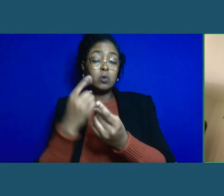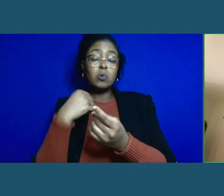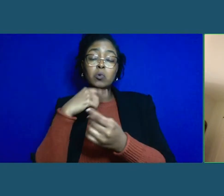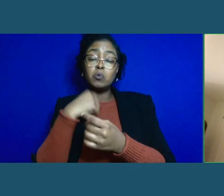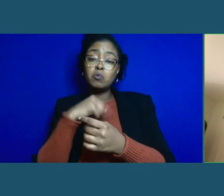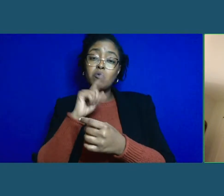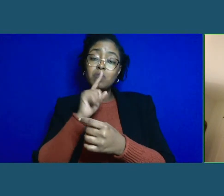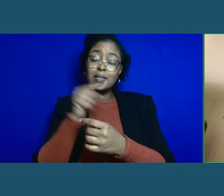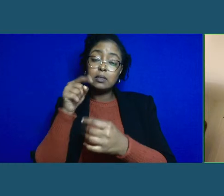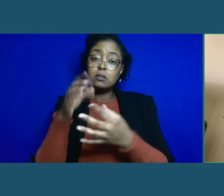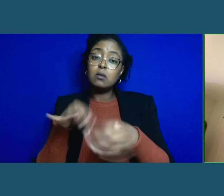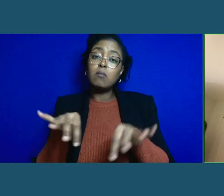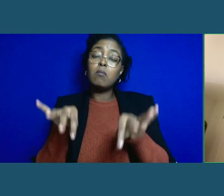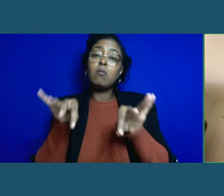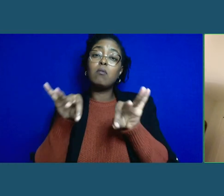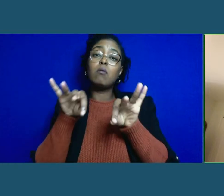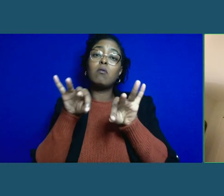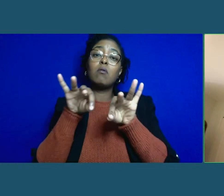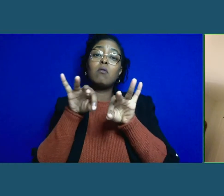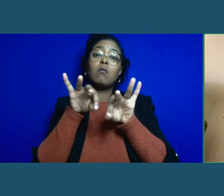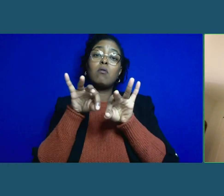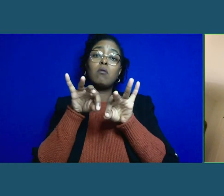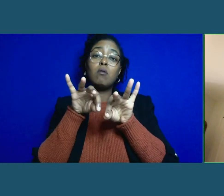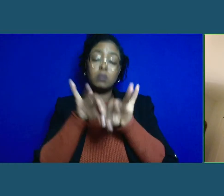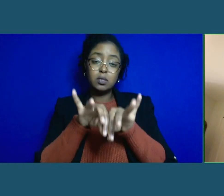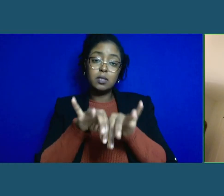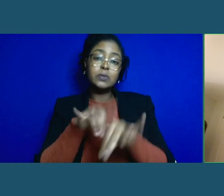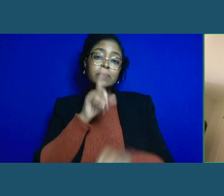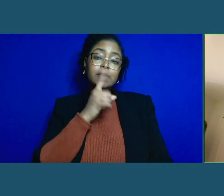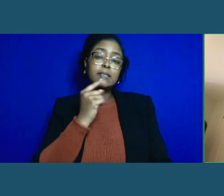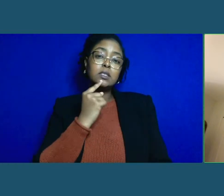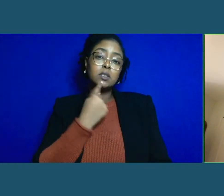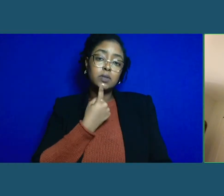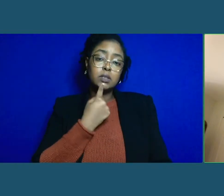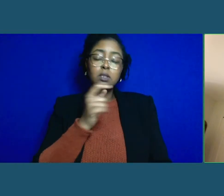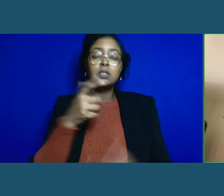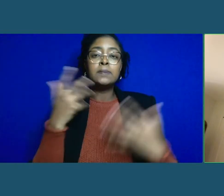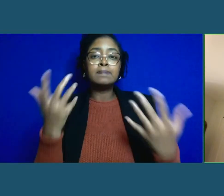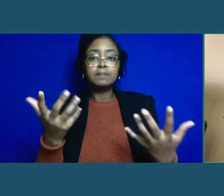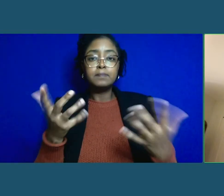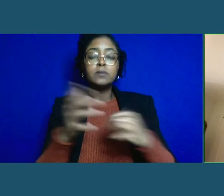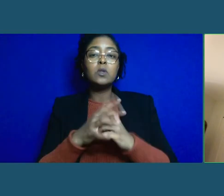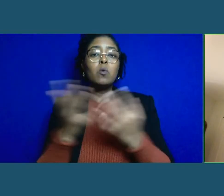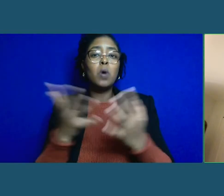adult in the district. And it's one of the things that we take,